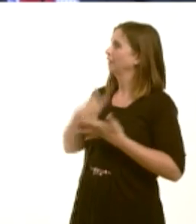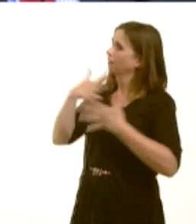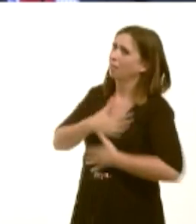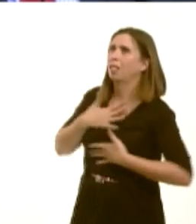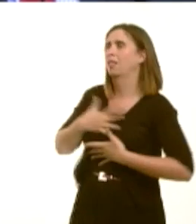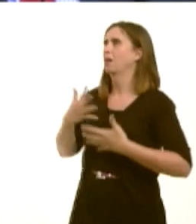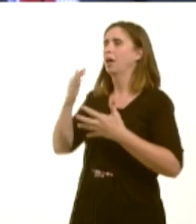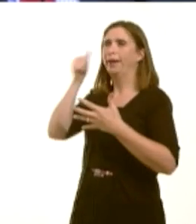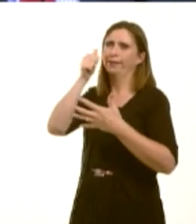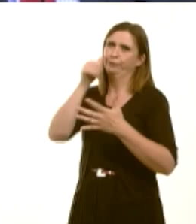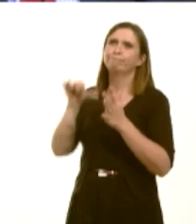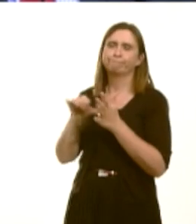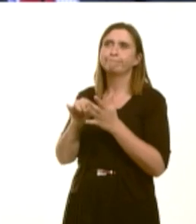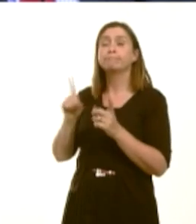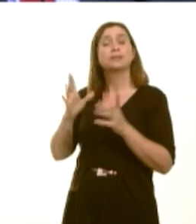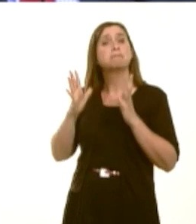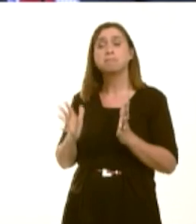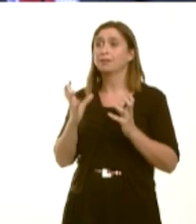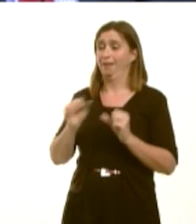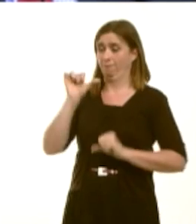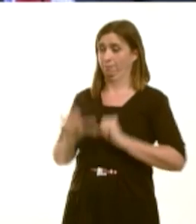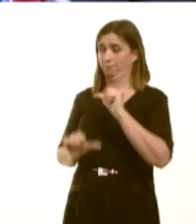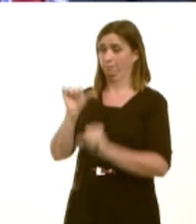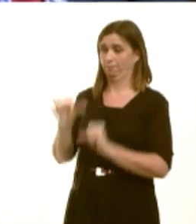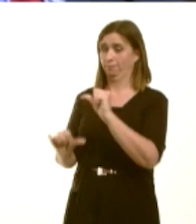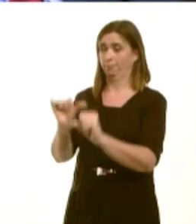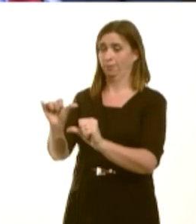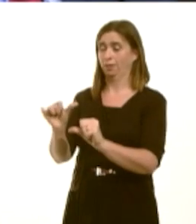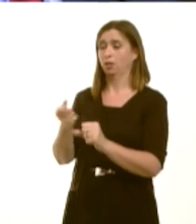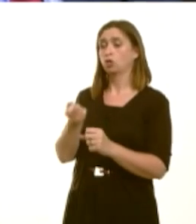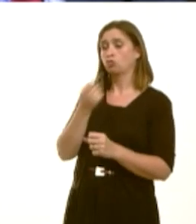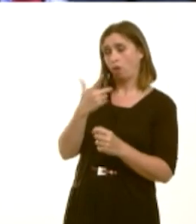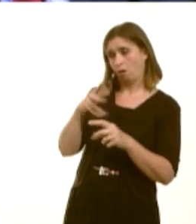that, but we have to have a system in place where drugs can be properly evaluated and,